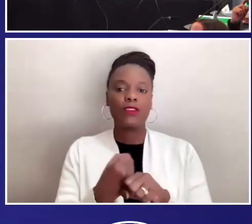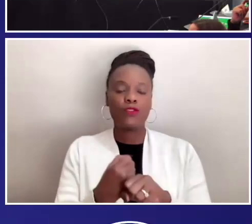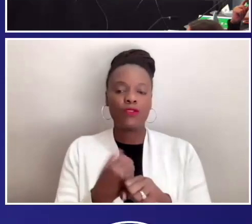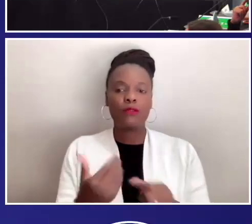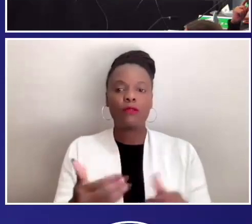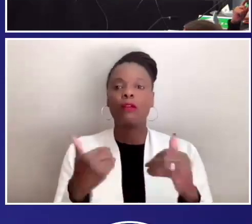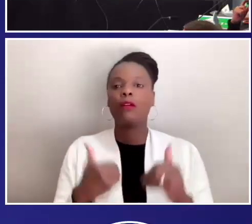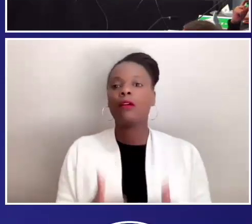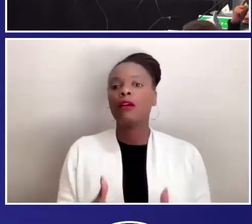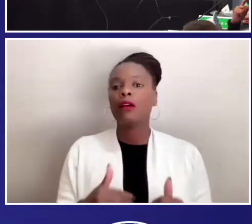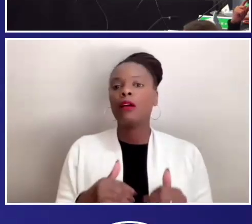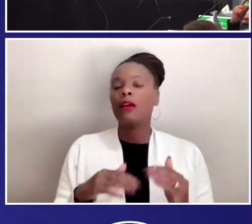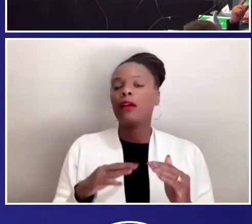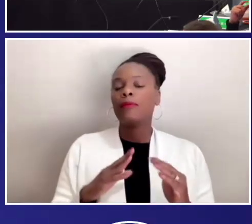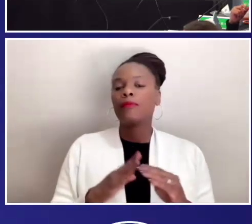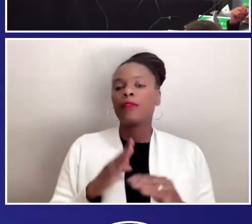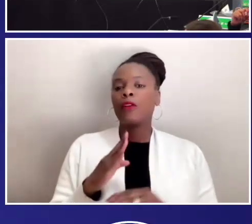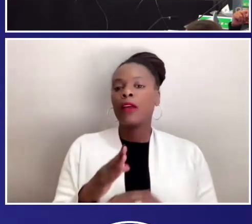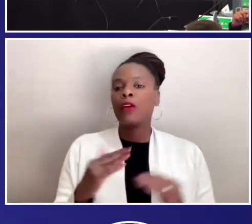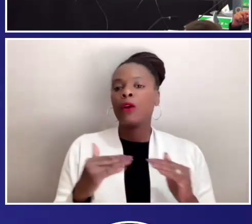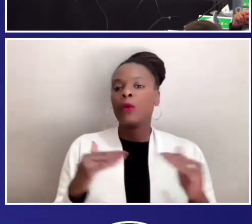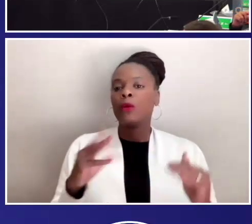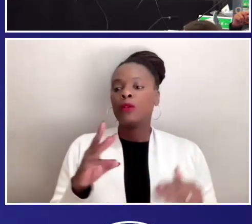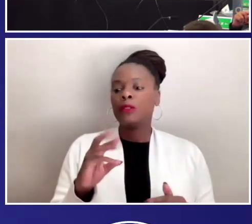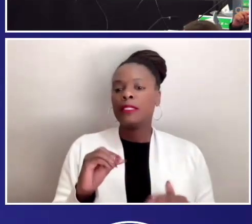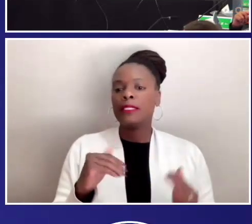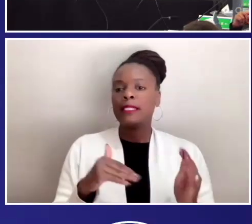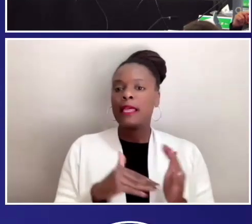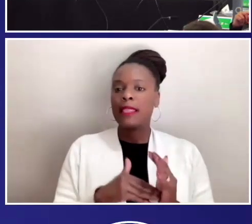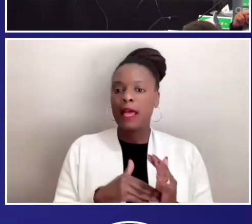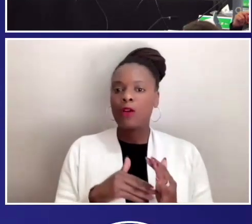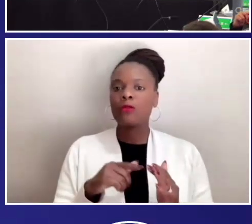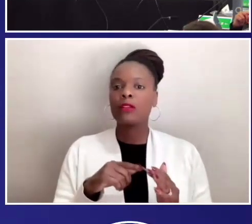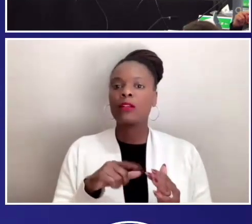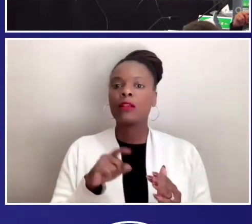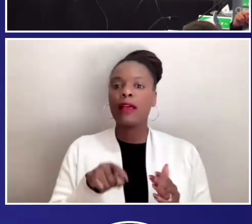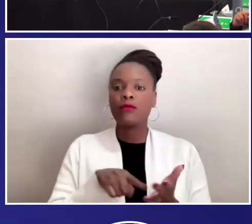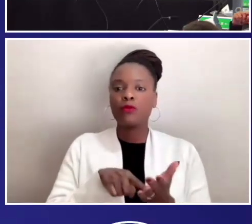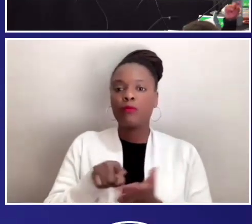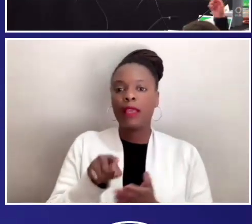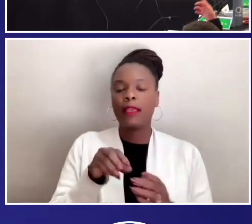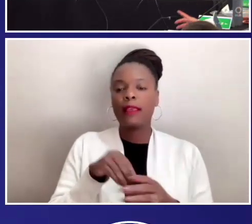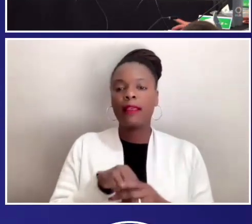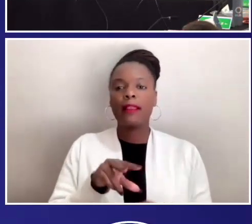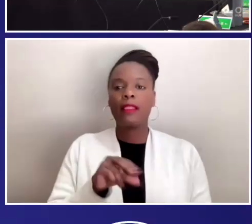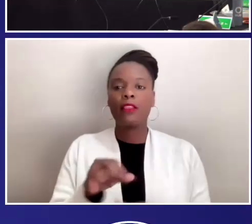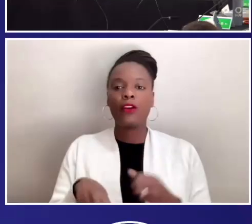years. Five, the repayment period for the repayment plan described in this paragraph (b)(3) does not include periods of